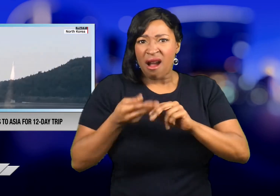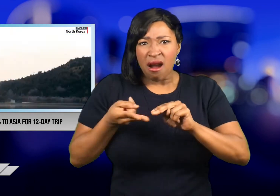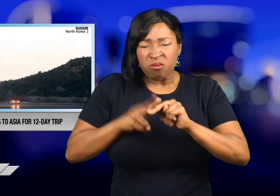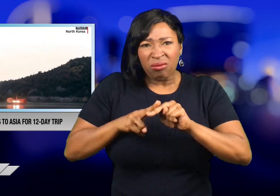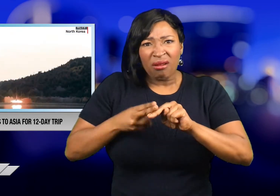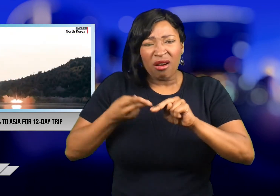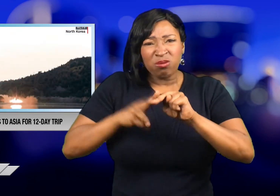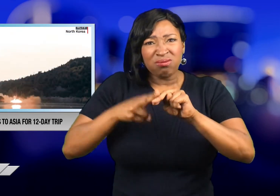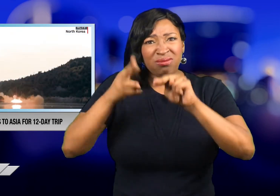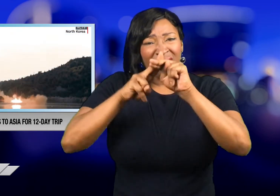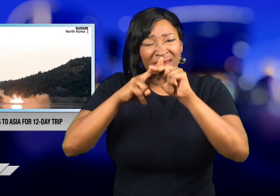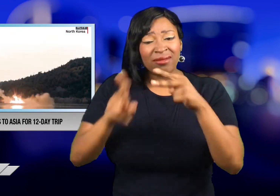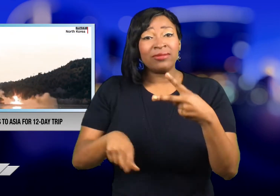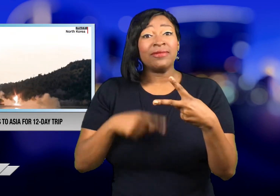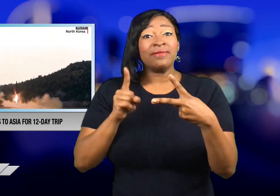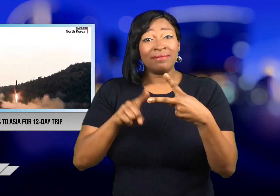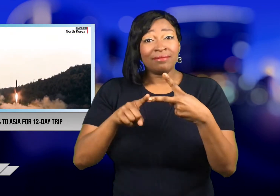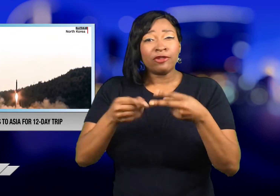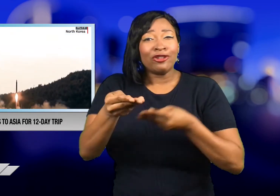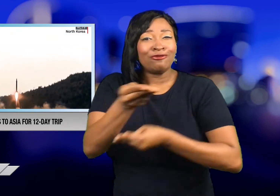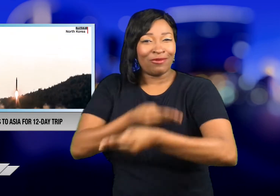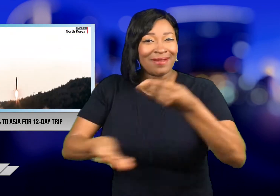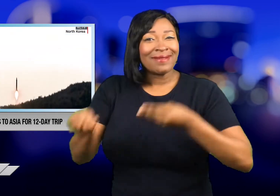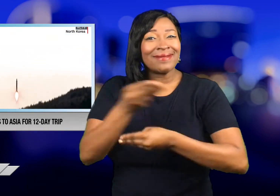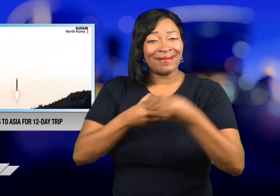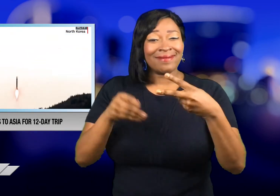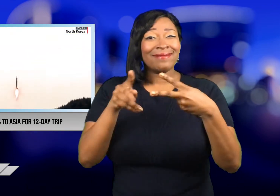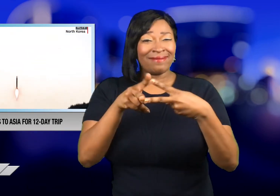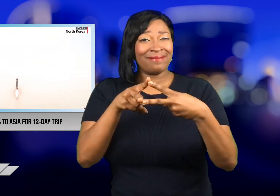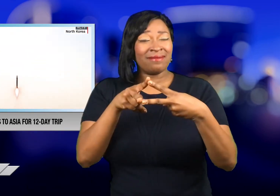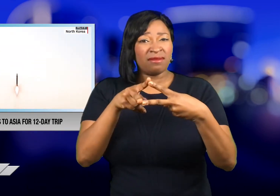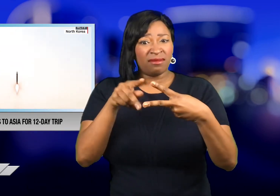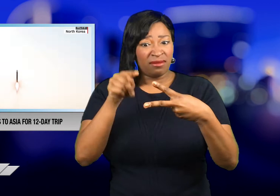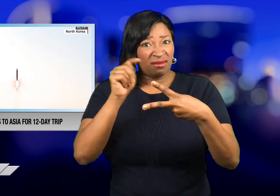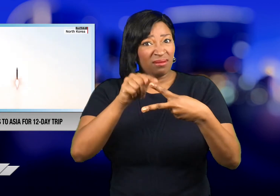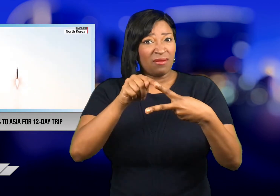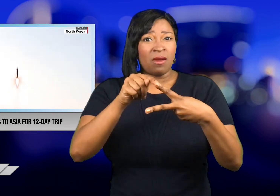Korea and trade. North Korea